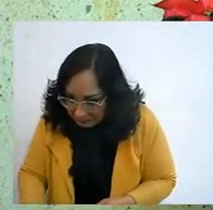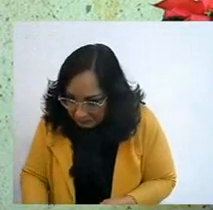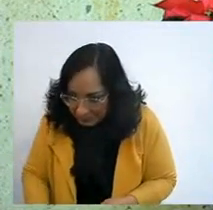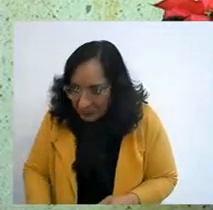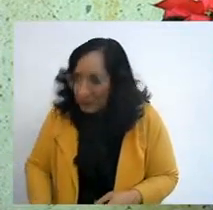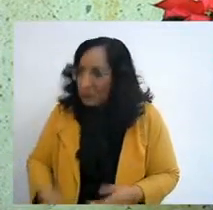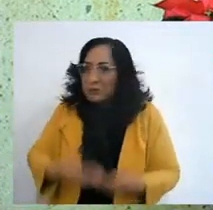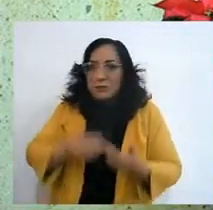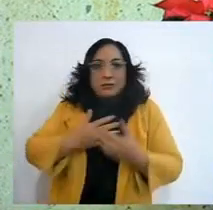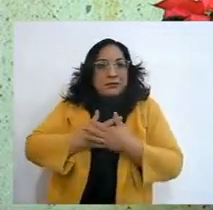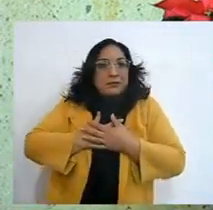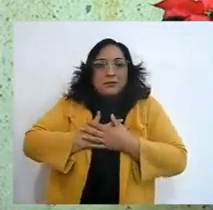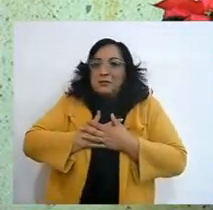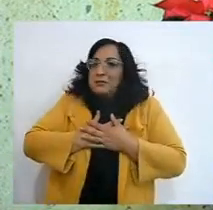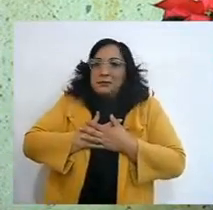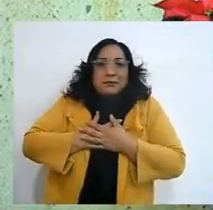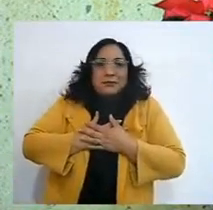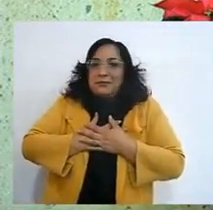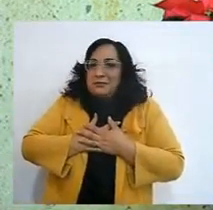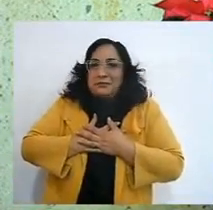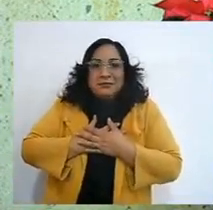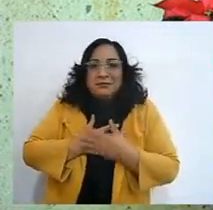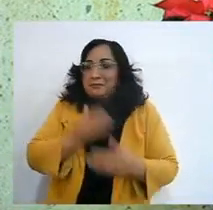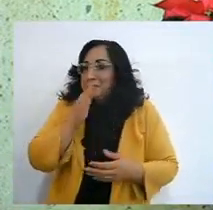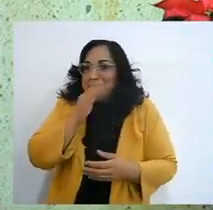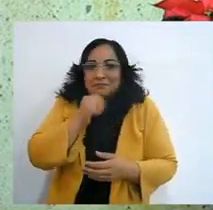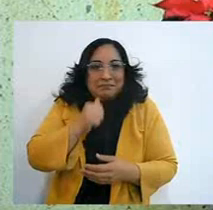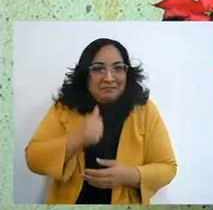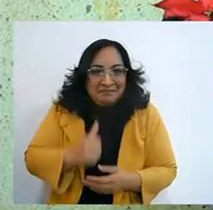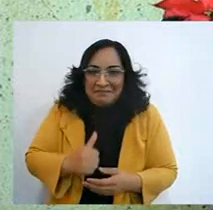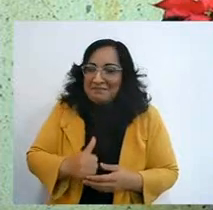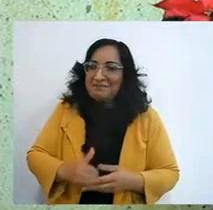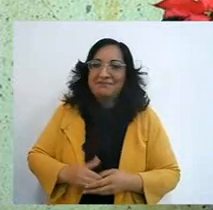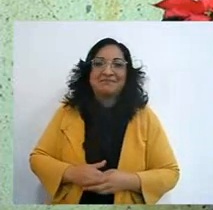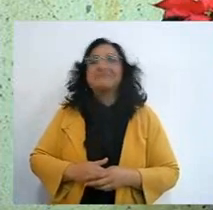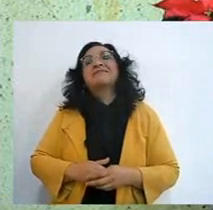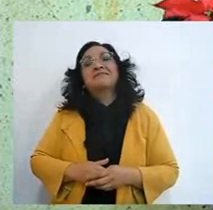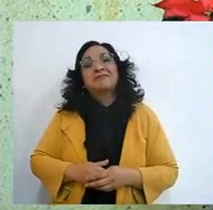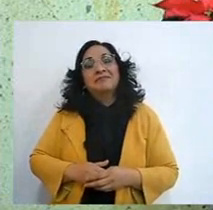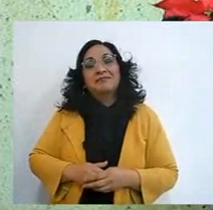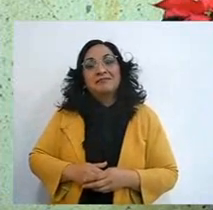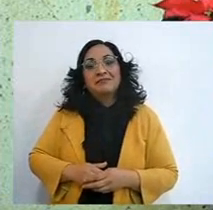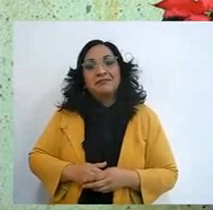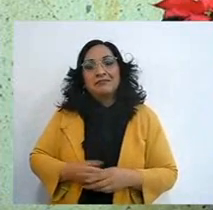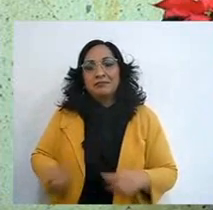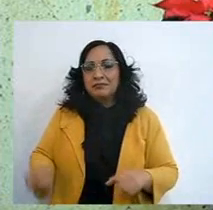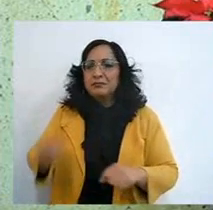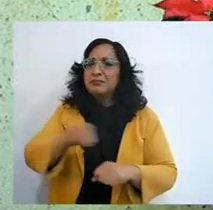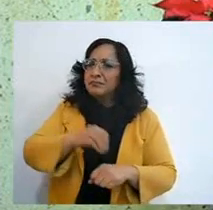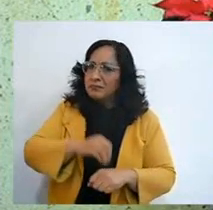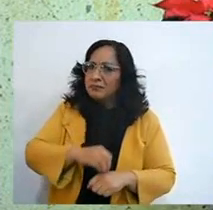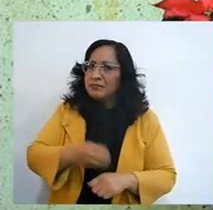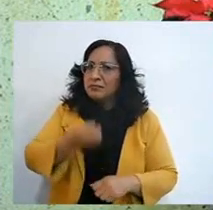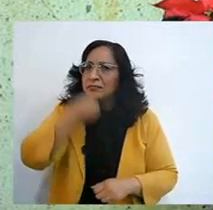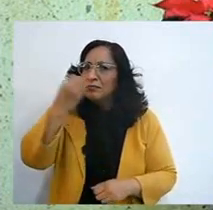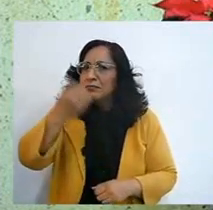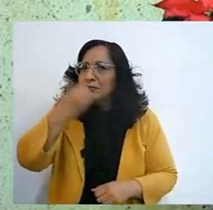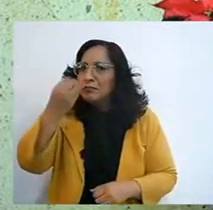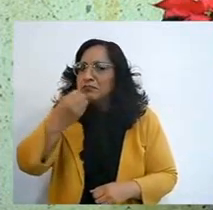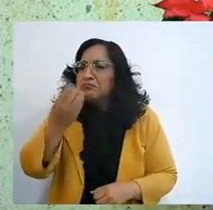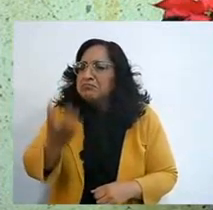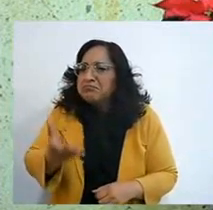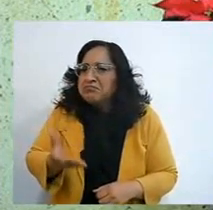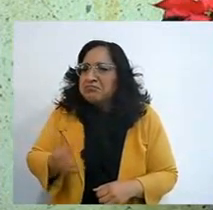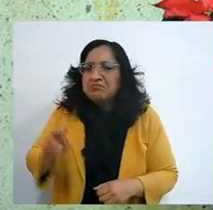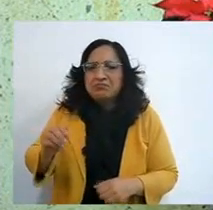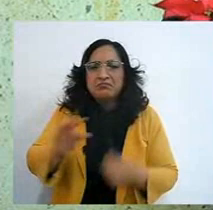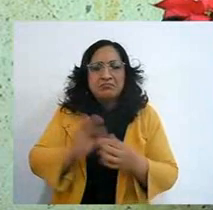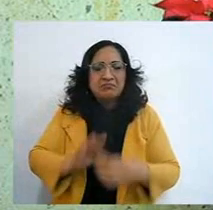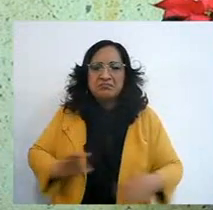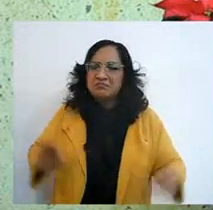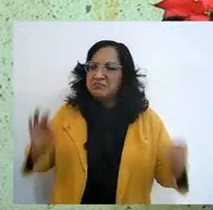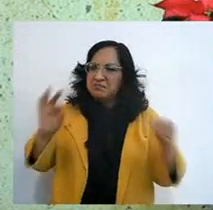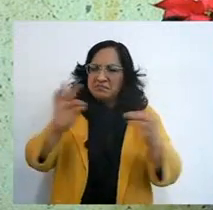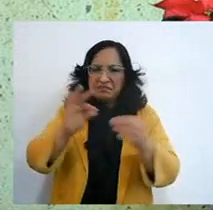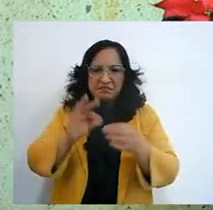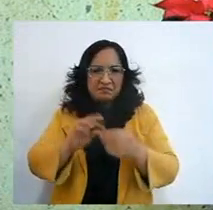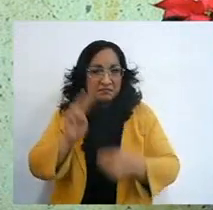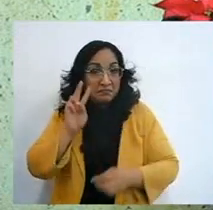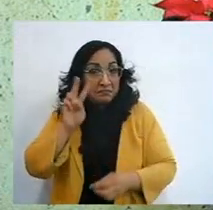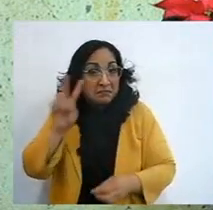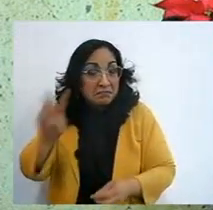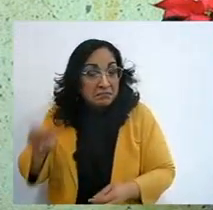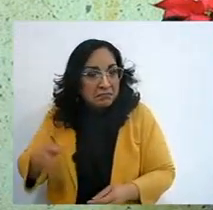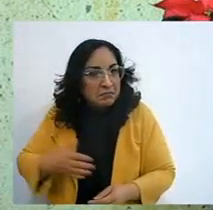as well as to take a jump, and I began to pray, I did not care that they saw me, I did not care,